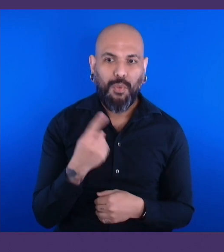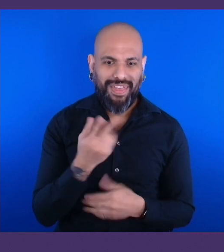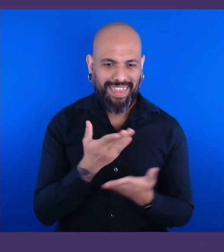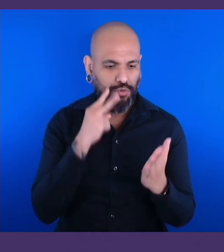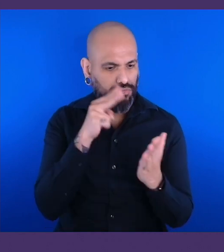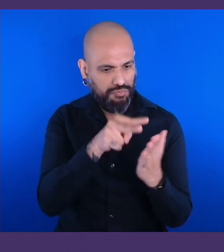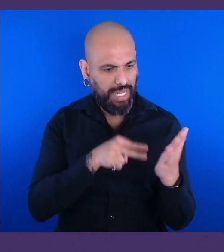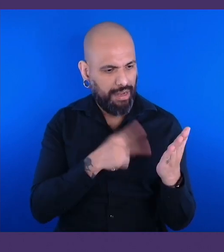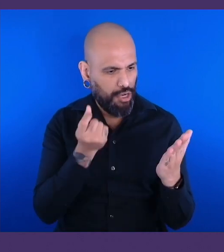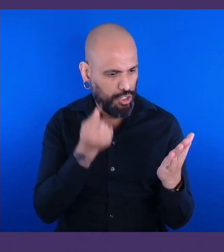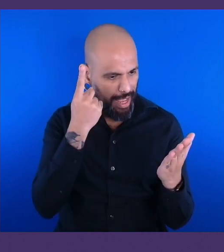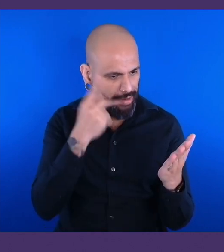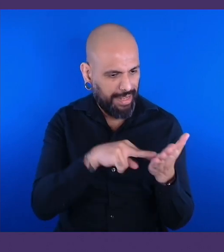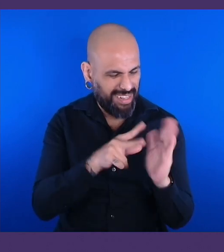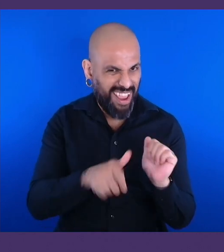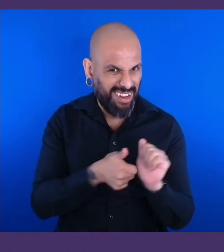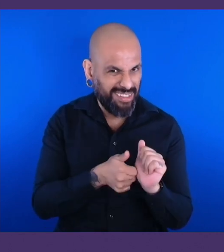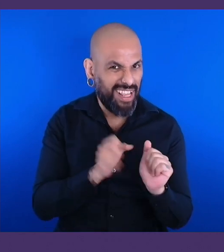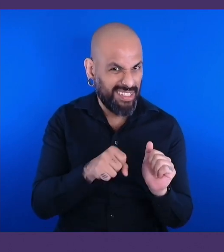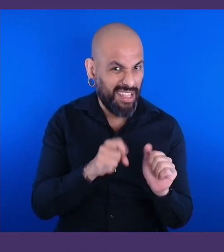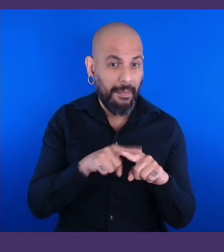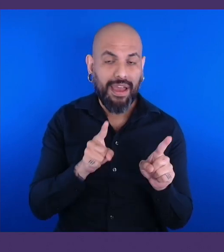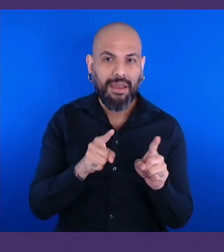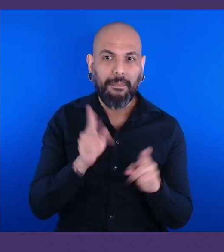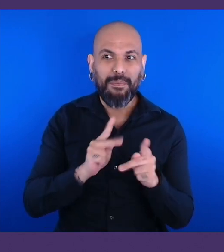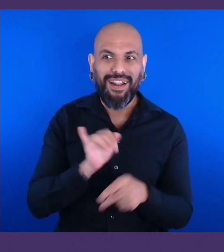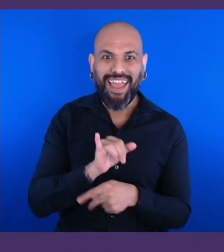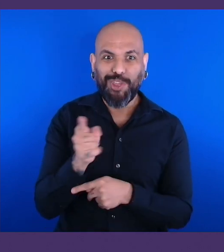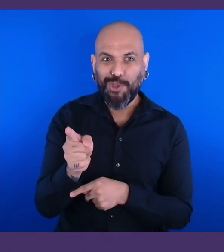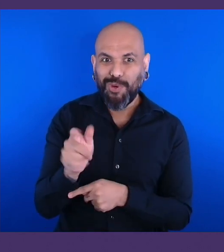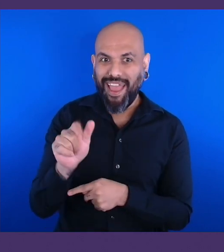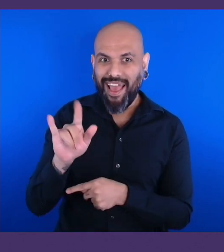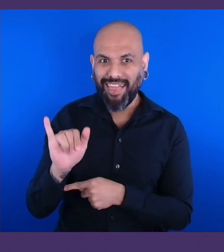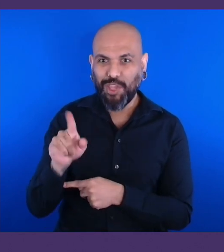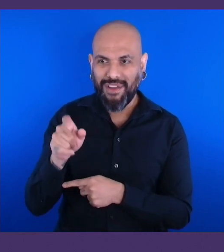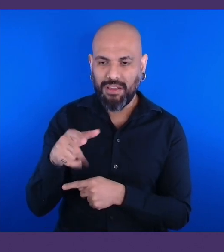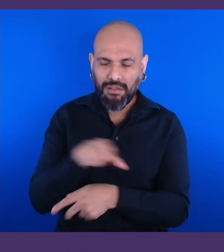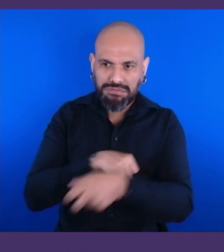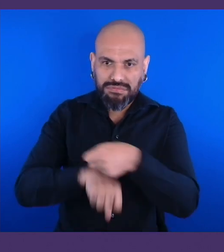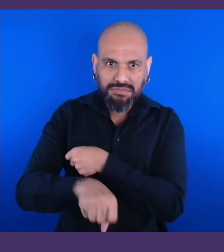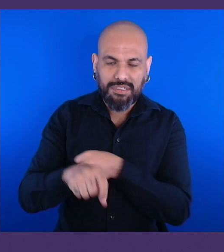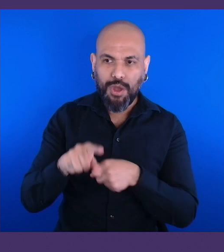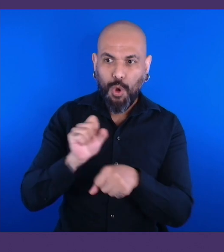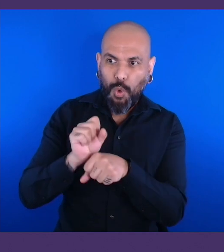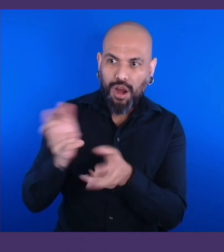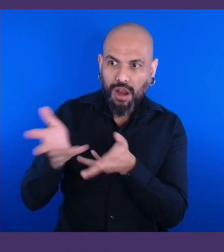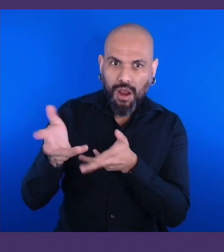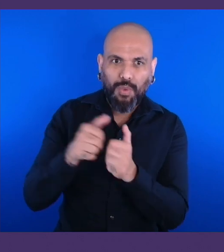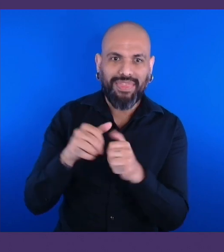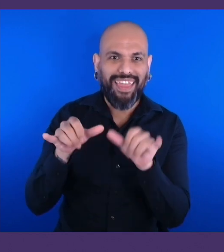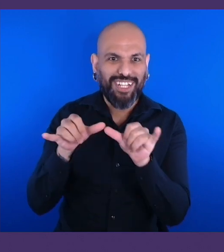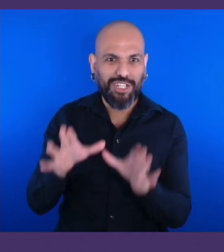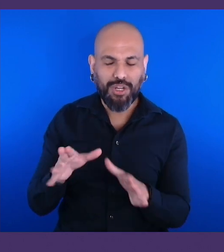but then people like you, Alli, have to really roll up your sleeves and work with engineers to say, "Well, what does this mean for this one specific feature